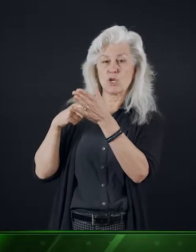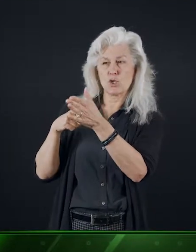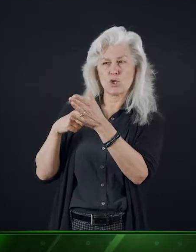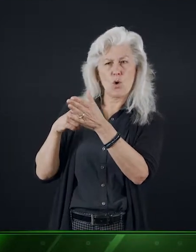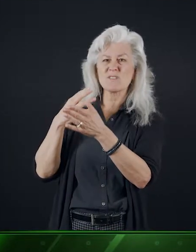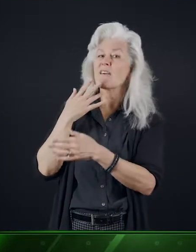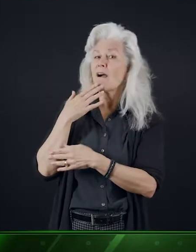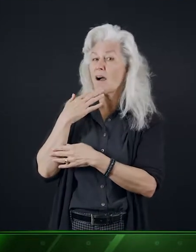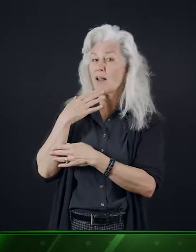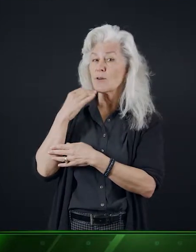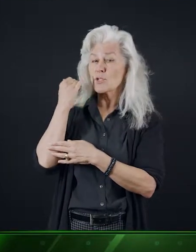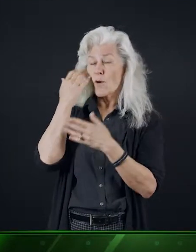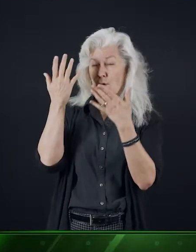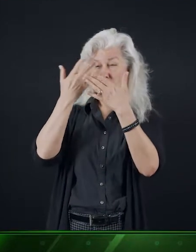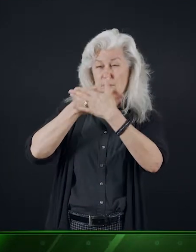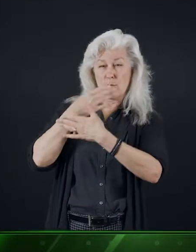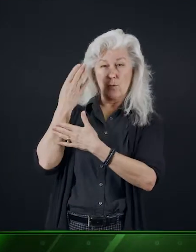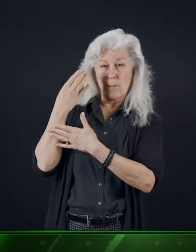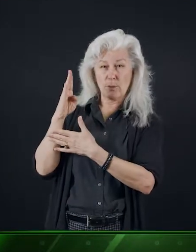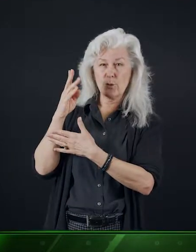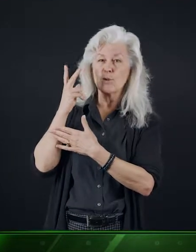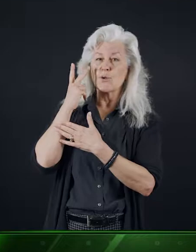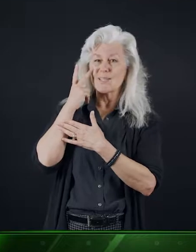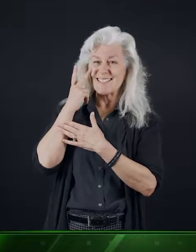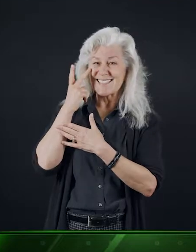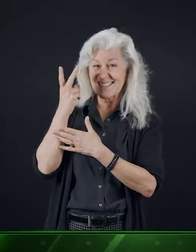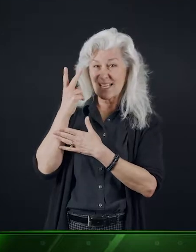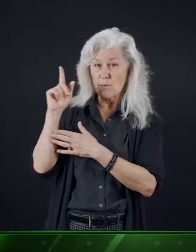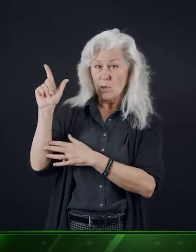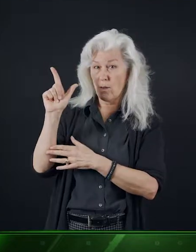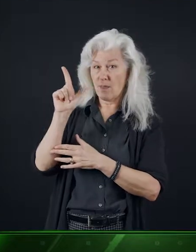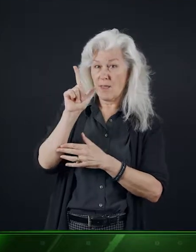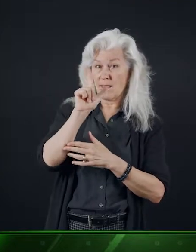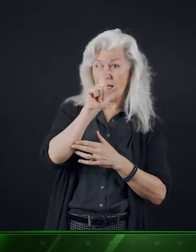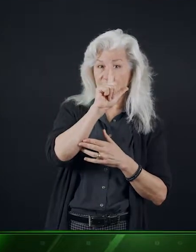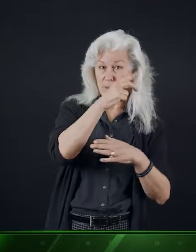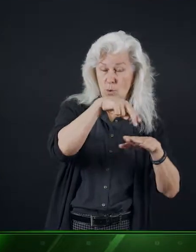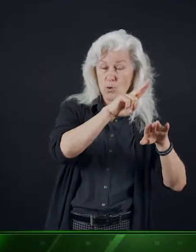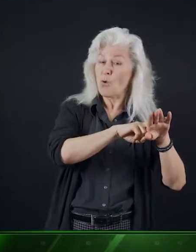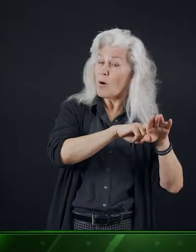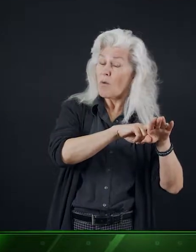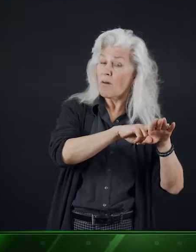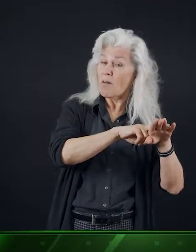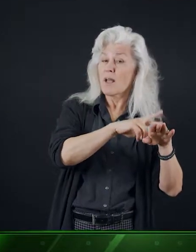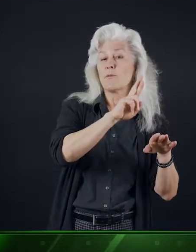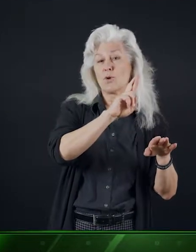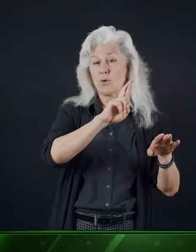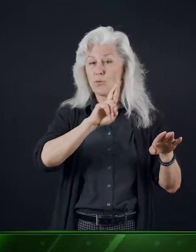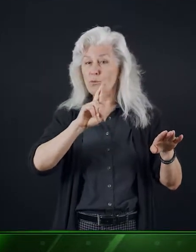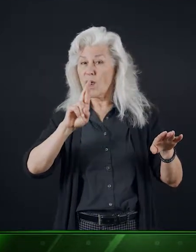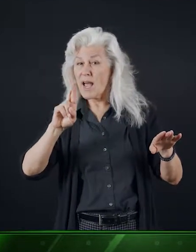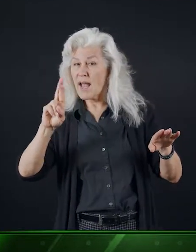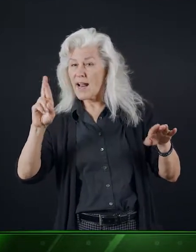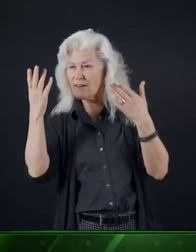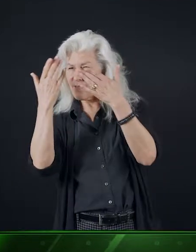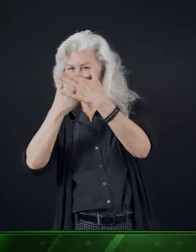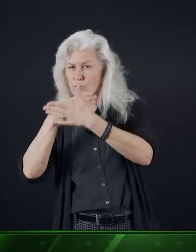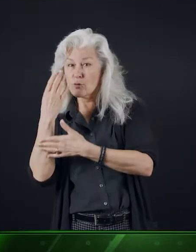So if you're filtering blue light, you'll see that when you move it to the left, it's more like normal, and when you move it to the right, it starts filtering out blue pretty heavily.